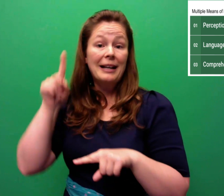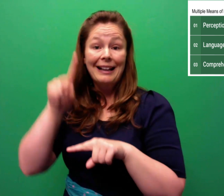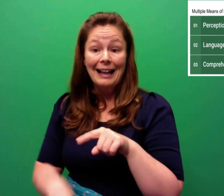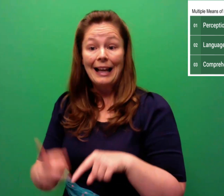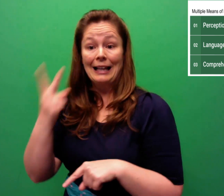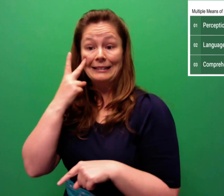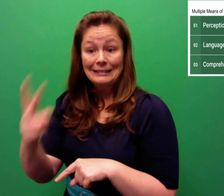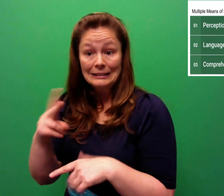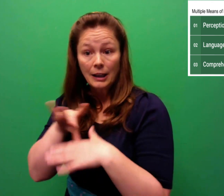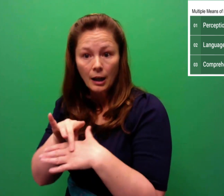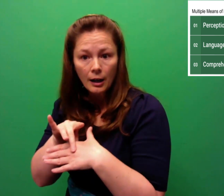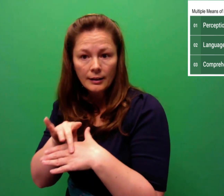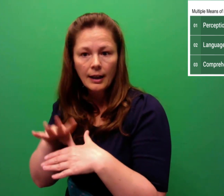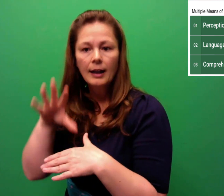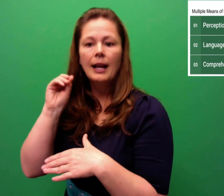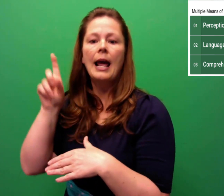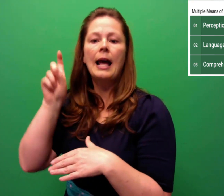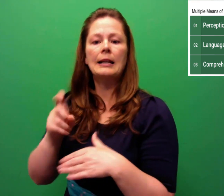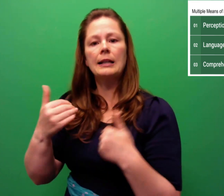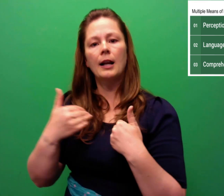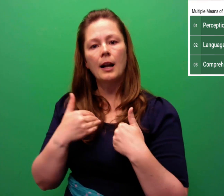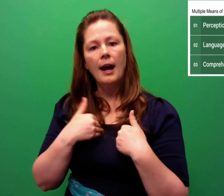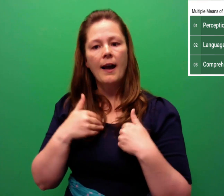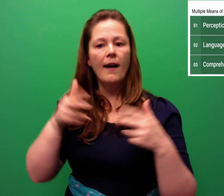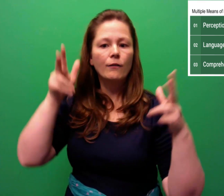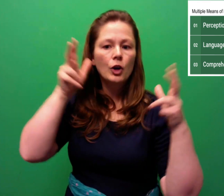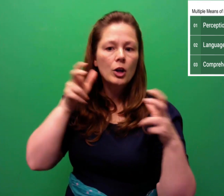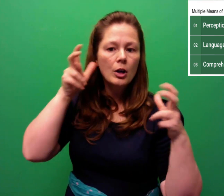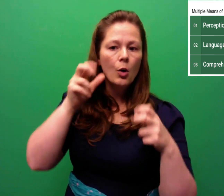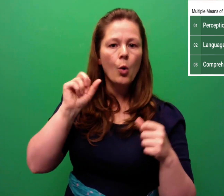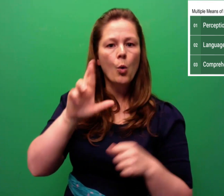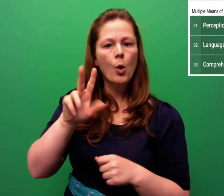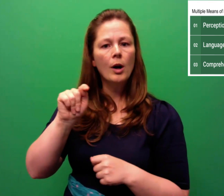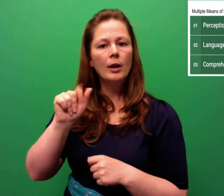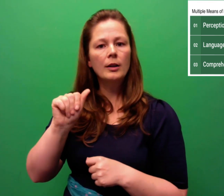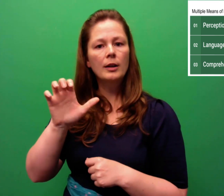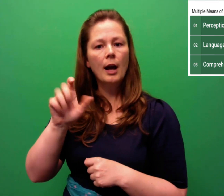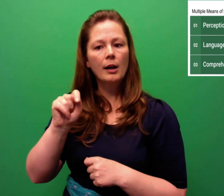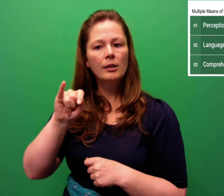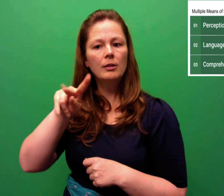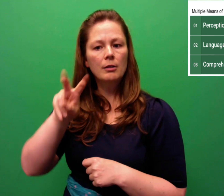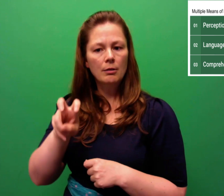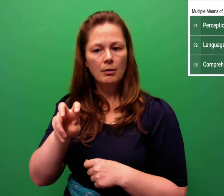they may not be able to see graphics so auditory or tactile methods will need to